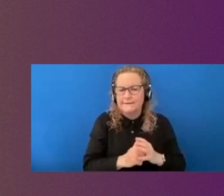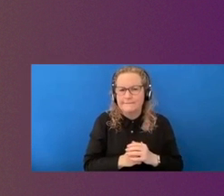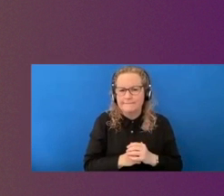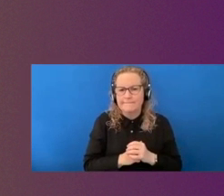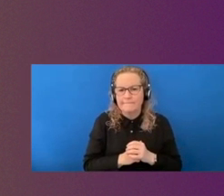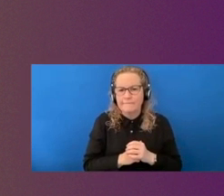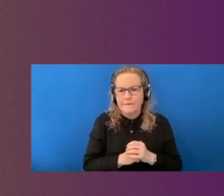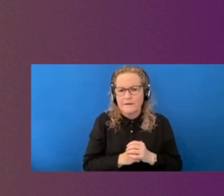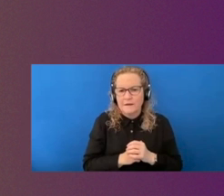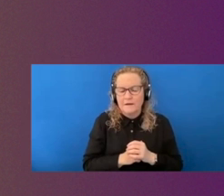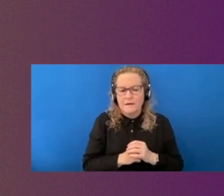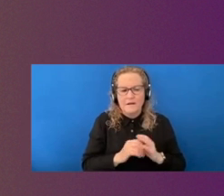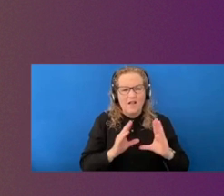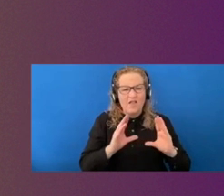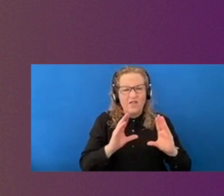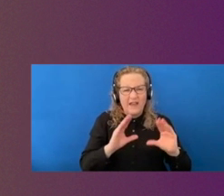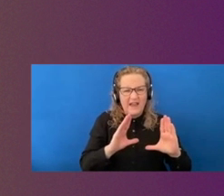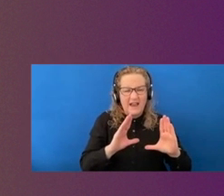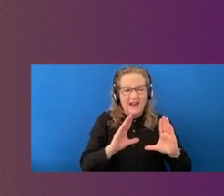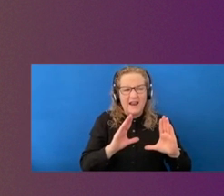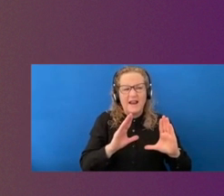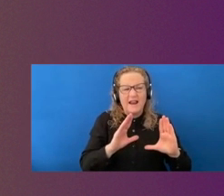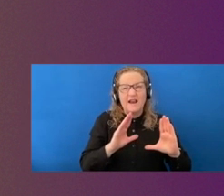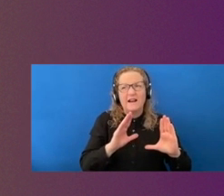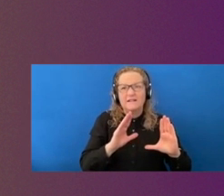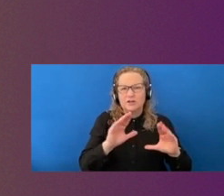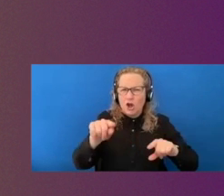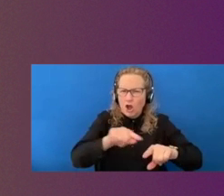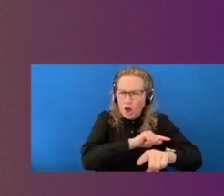to return into community activities um and like you said just navigating the world and